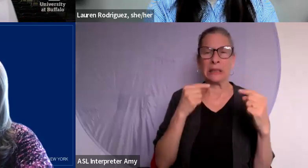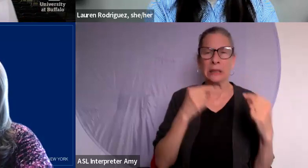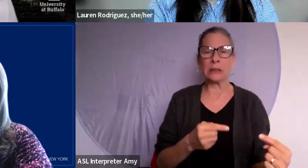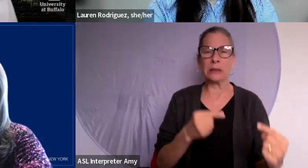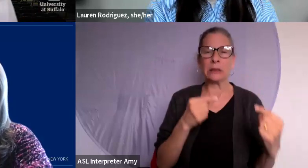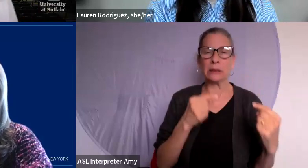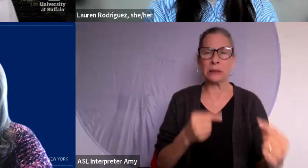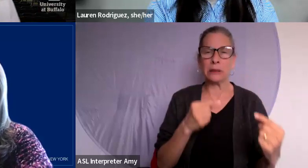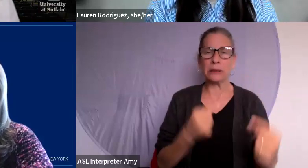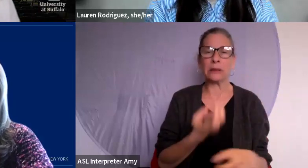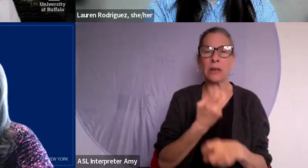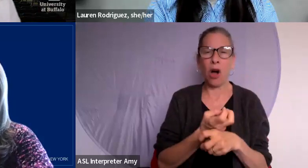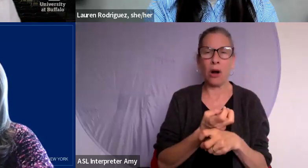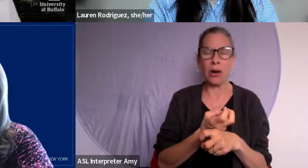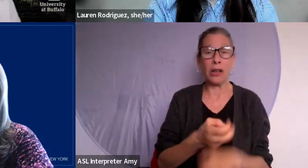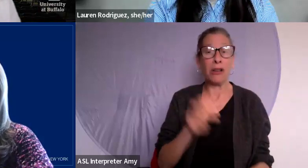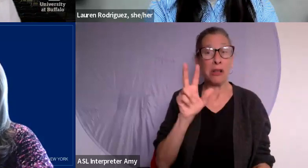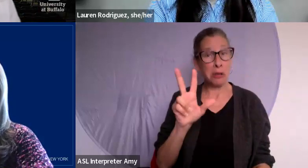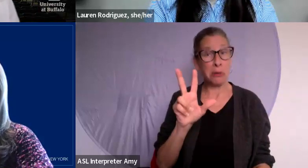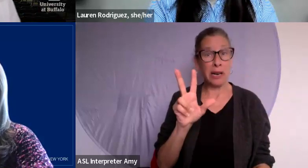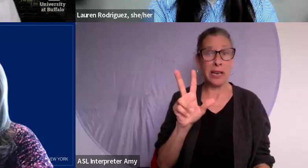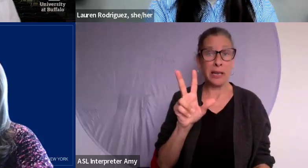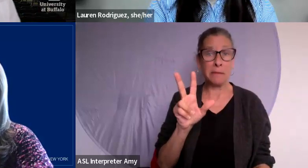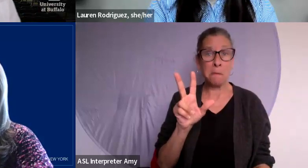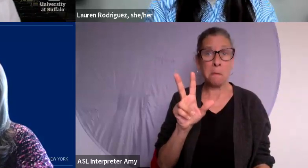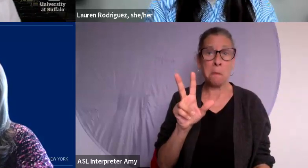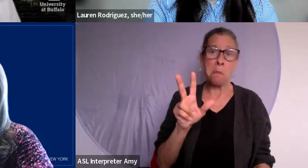do. A three is something where there are moderate accessibility